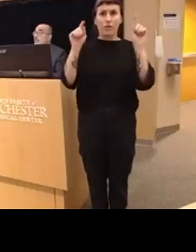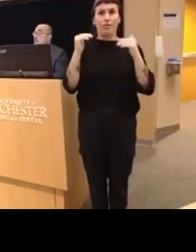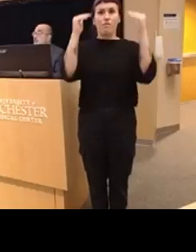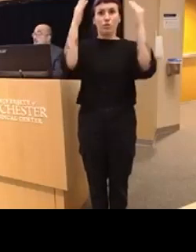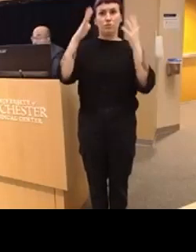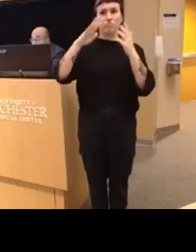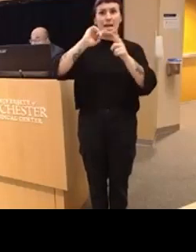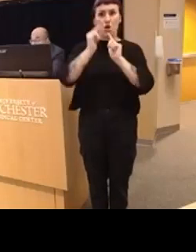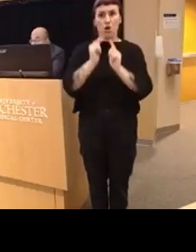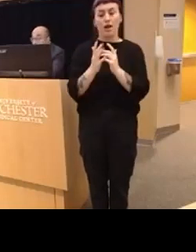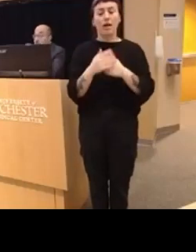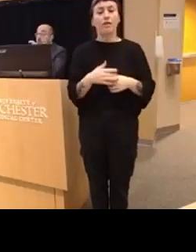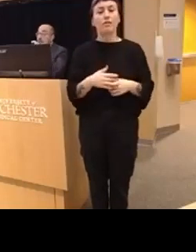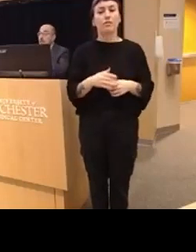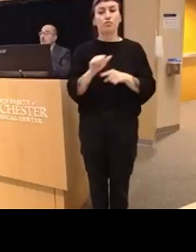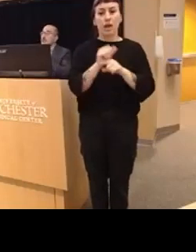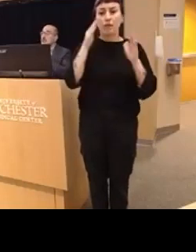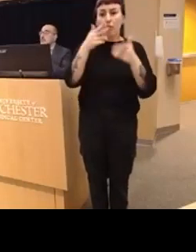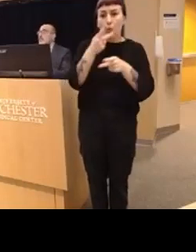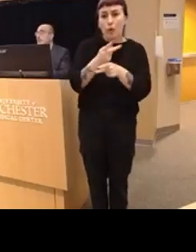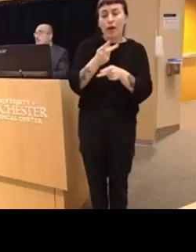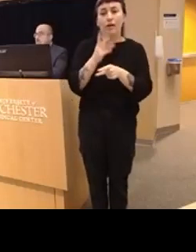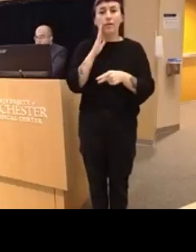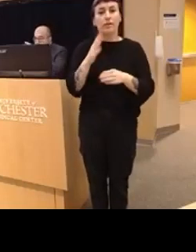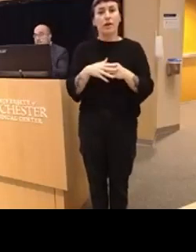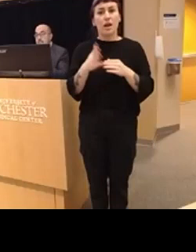train to do Focus care for a problem as well as more longitudinal care so the background of